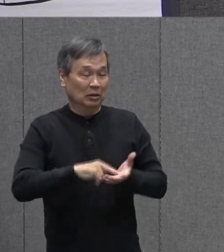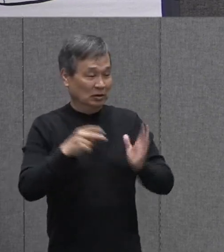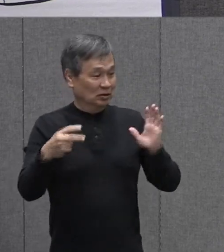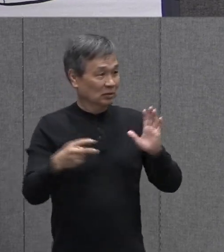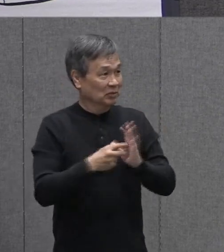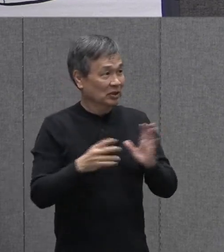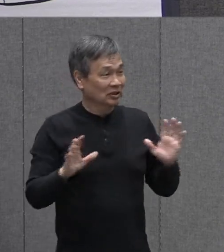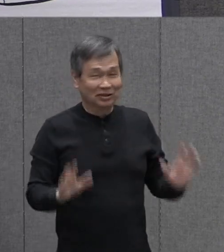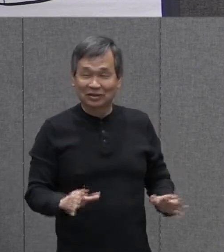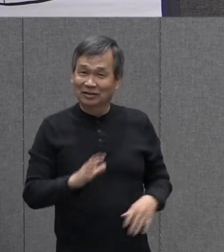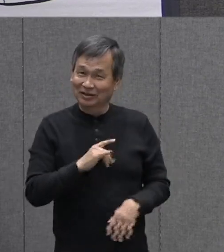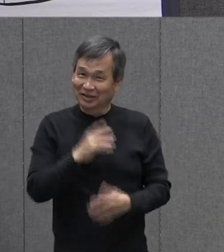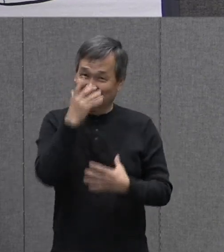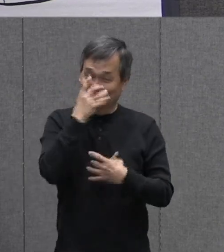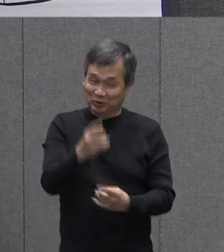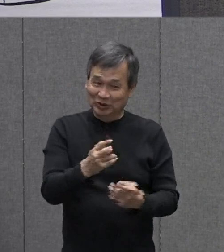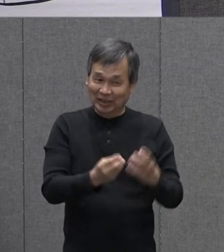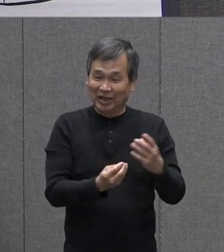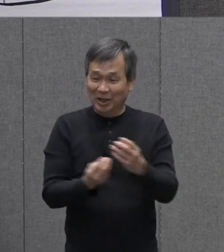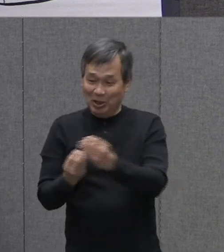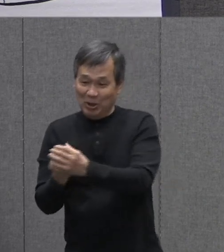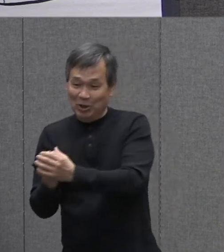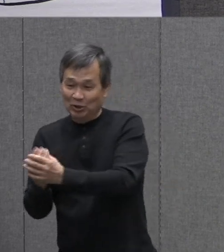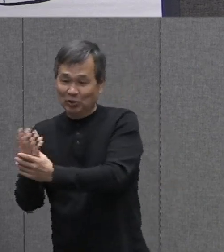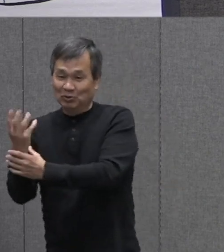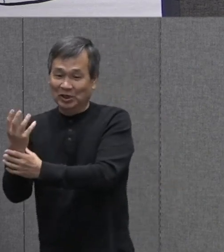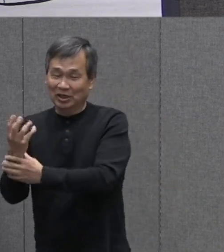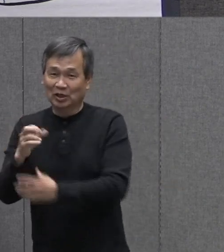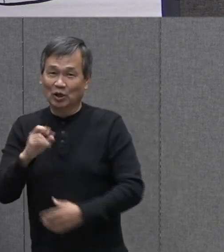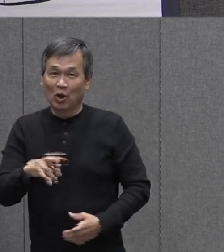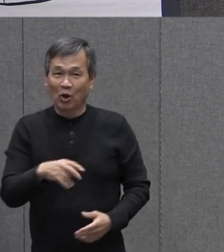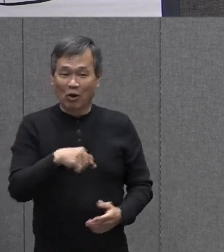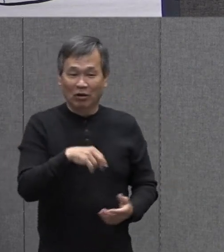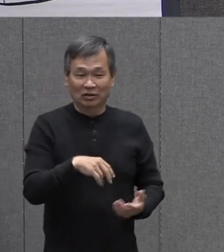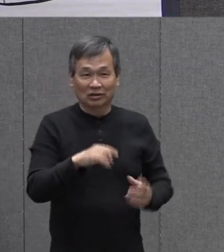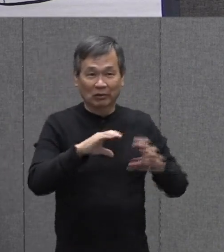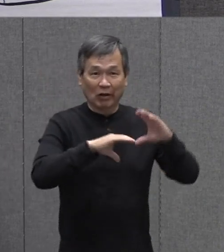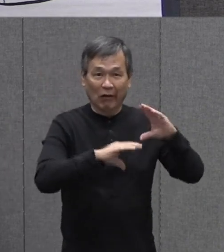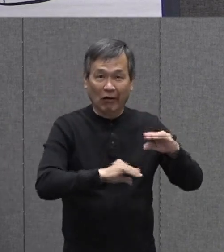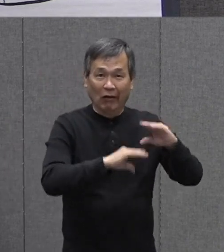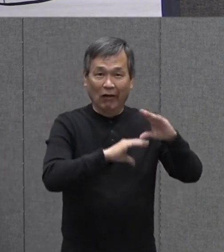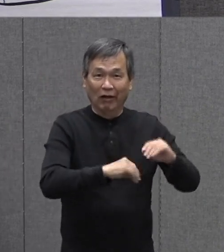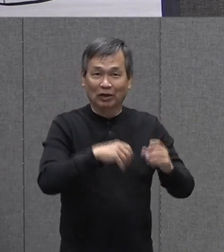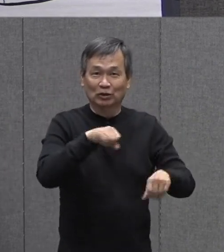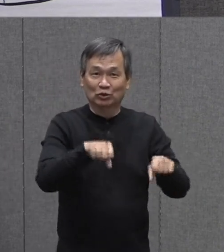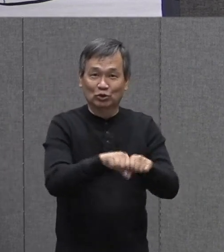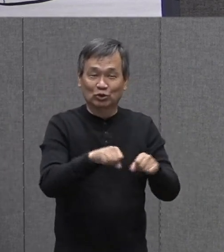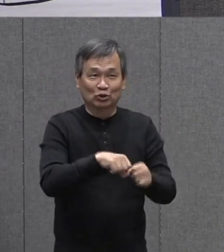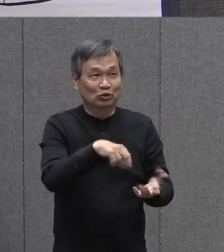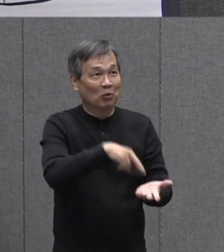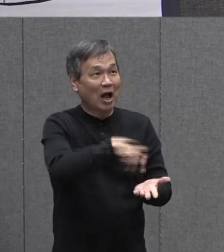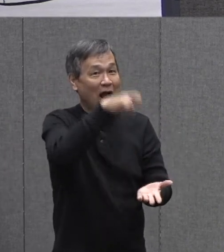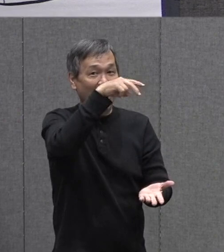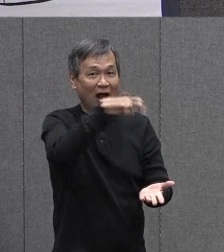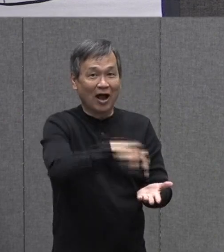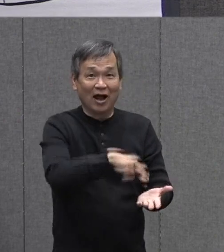but it can also mean that there's something in your shoe that makes you jump a little higher, or in a trampoline that makes you jump.